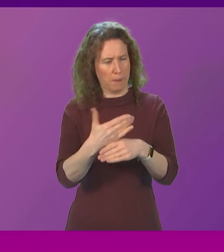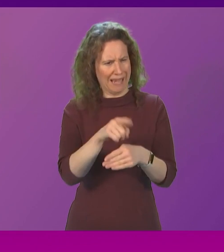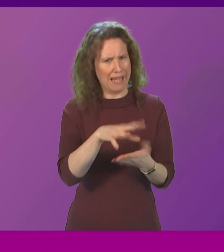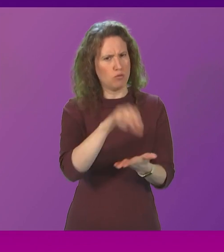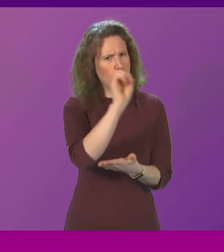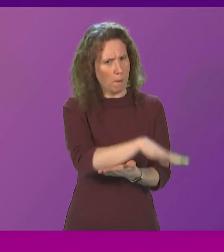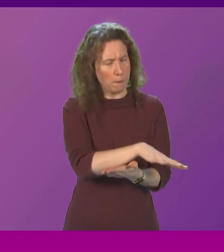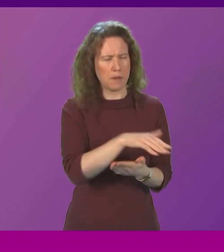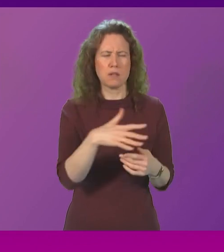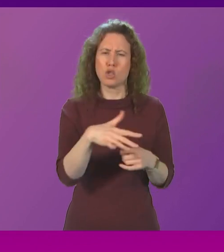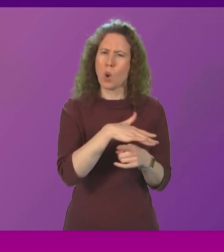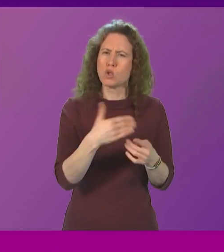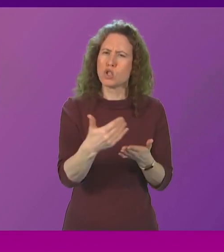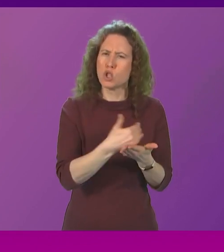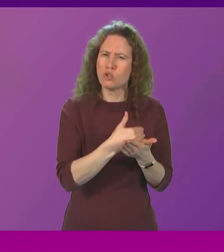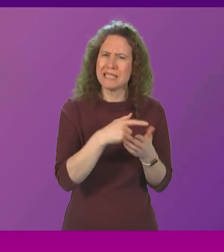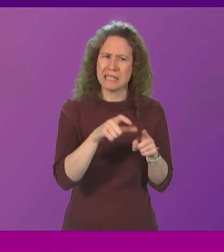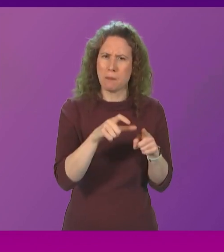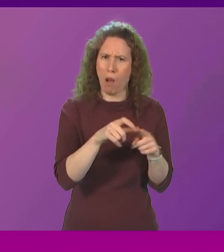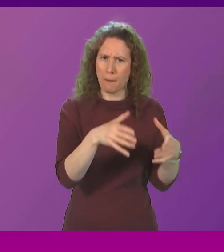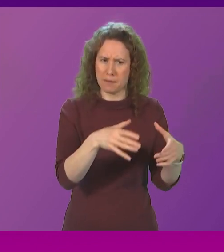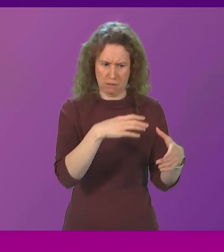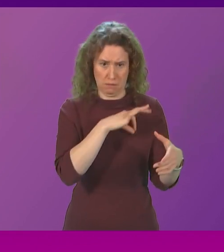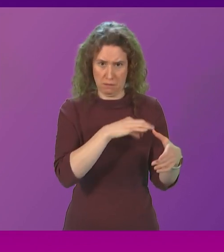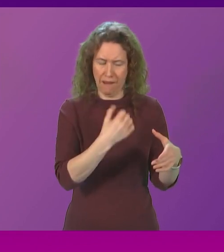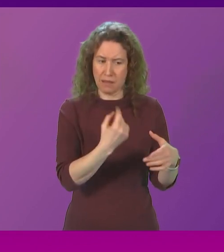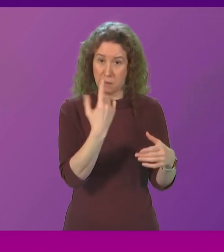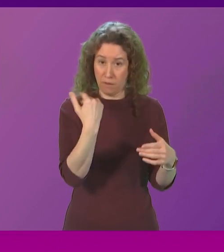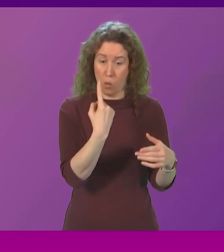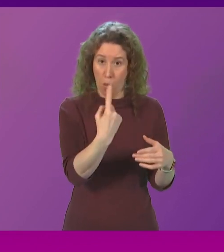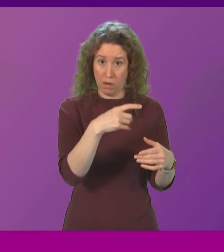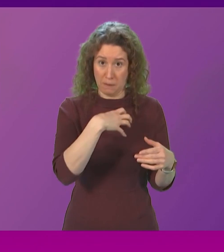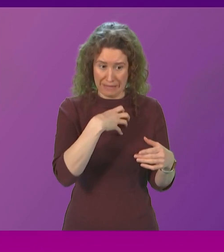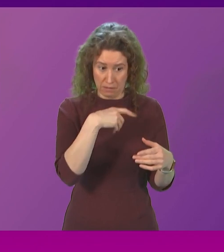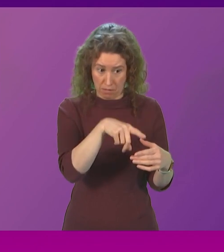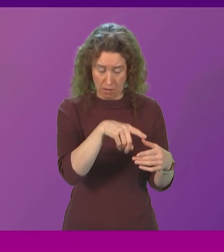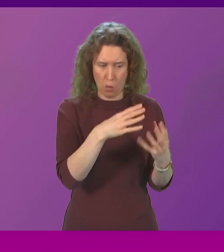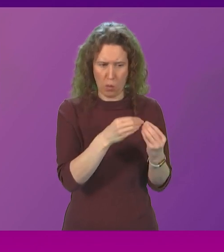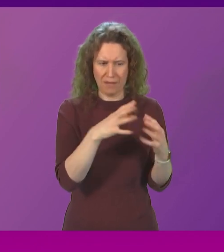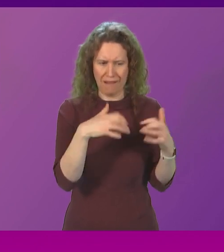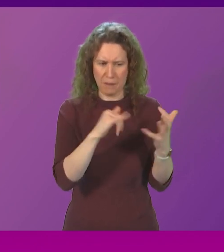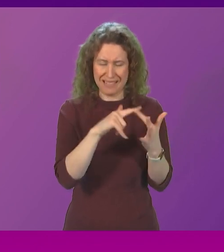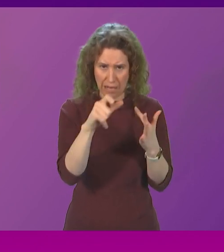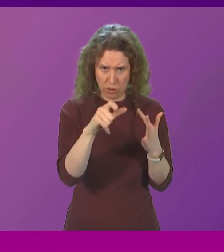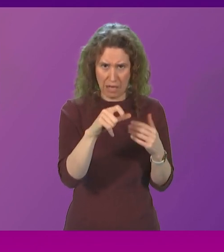The social security department had a cabinet secretary with an individual minister for